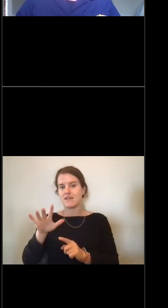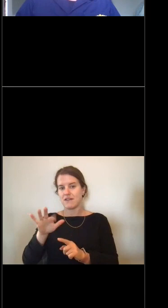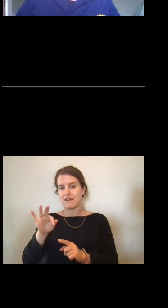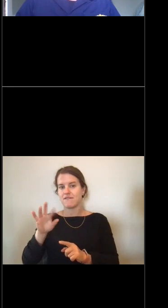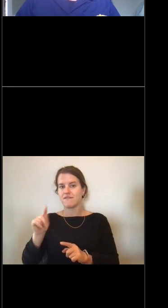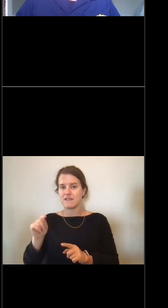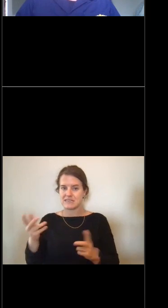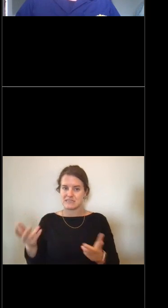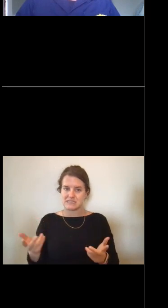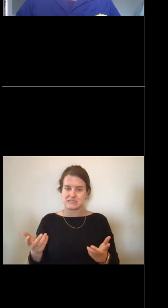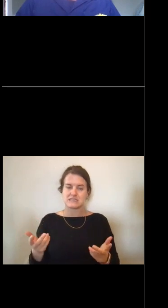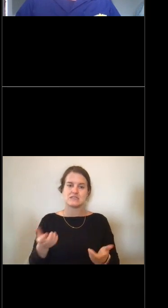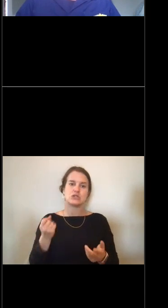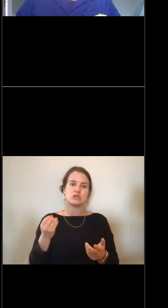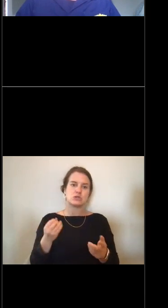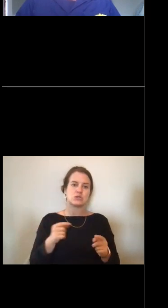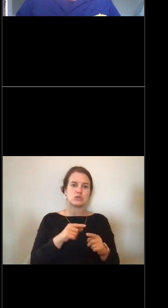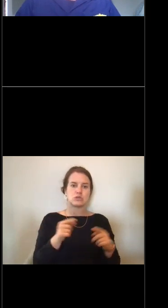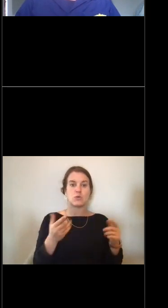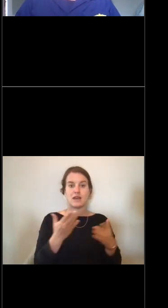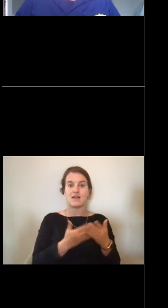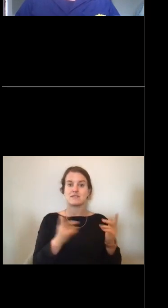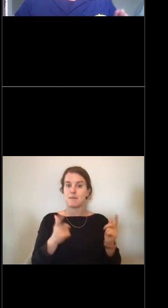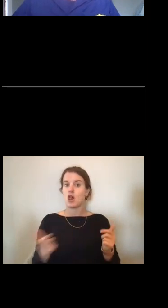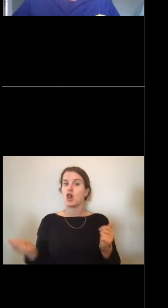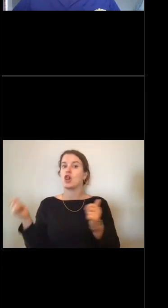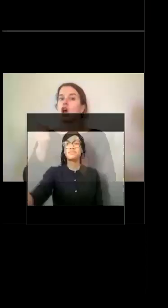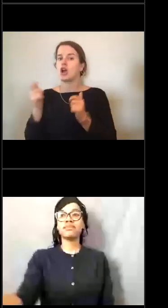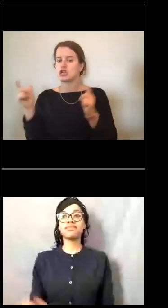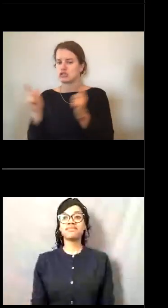So we have some larger small boats in our fleet.